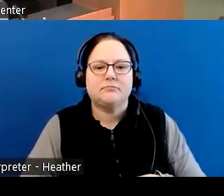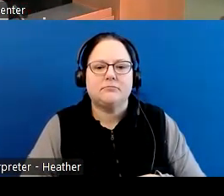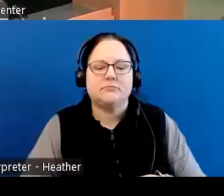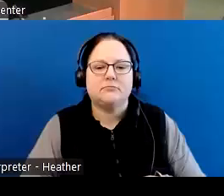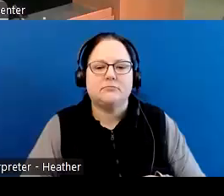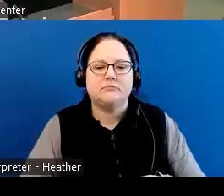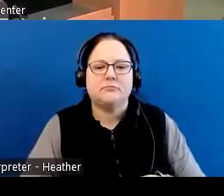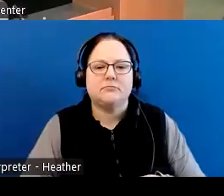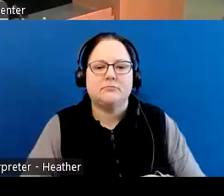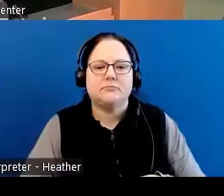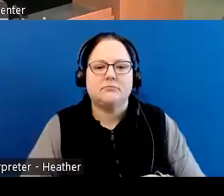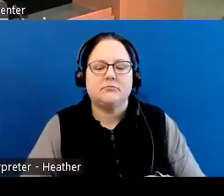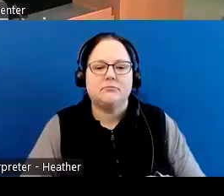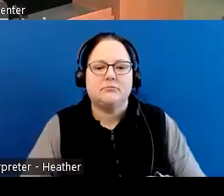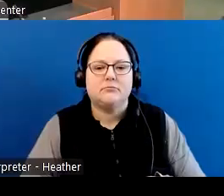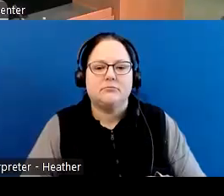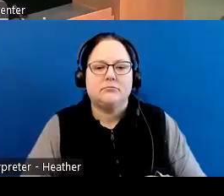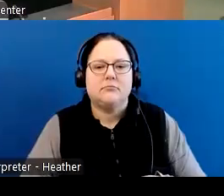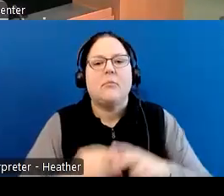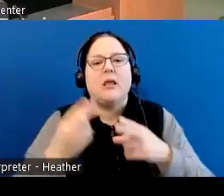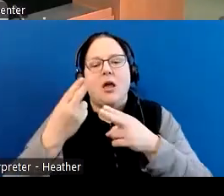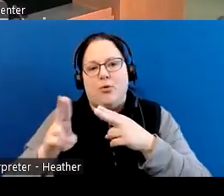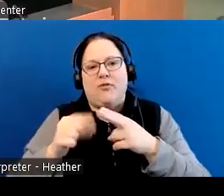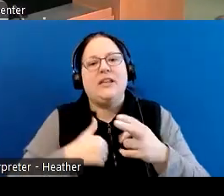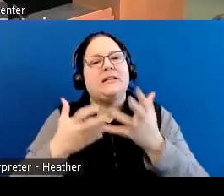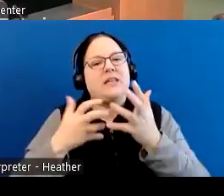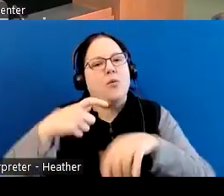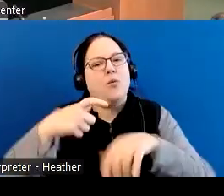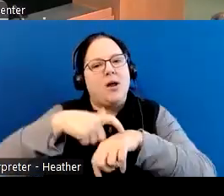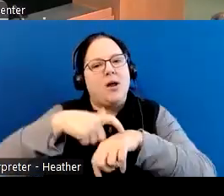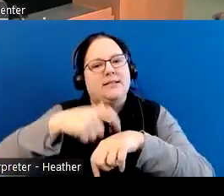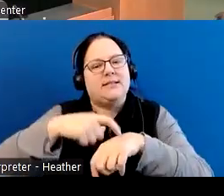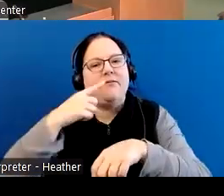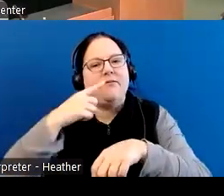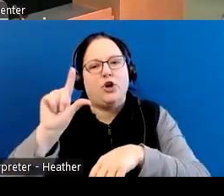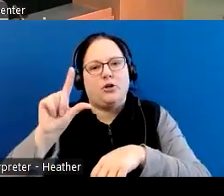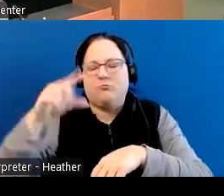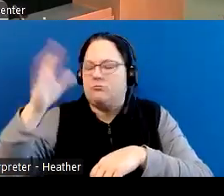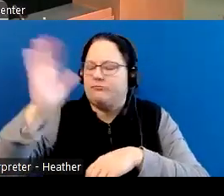um so just briefly because we do want to have time for discussion um some next steps um that we're